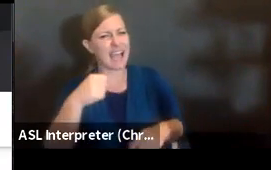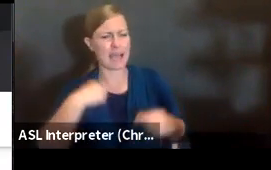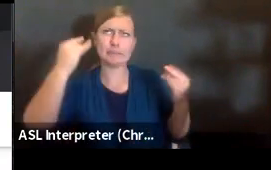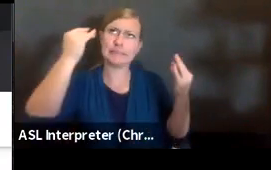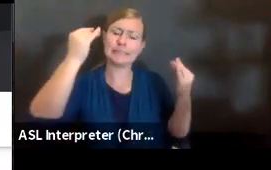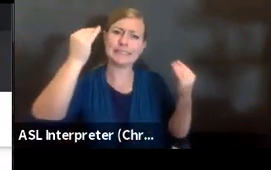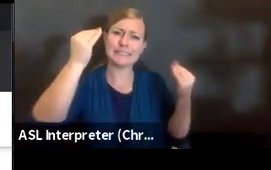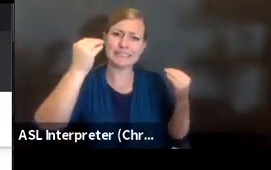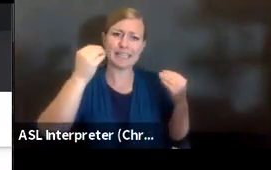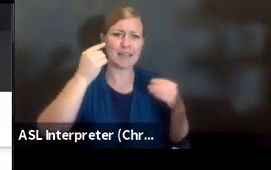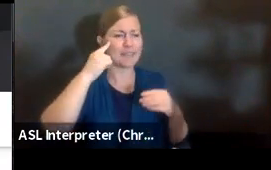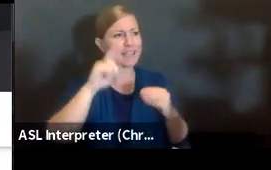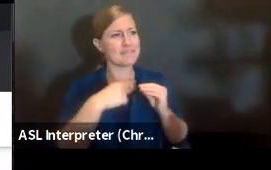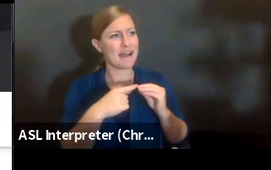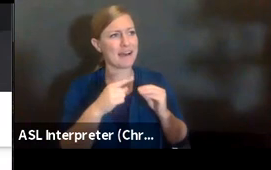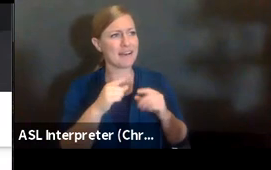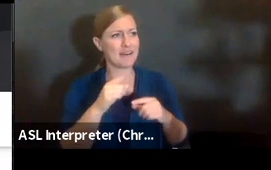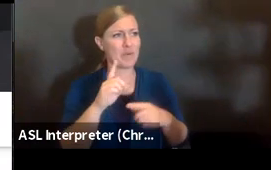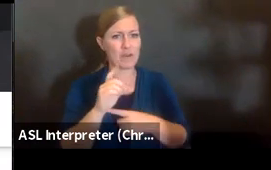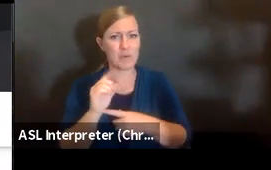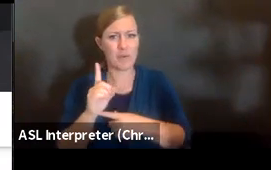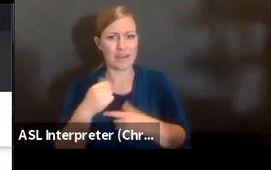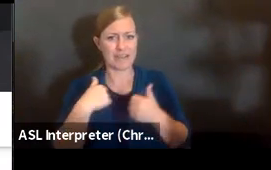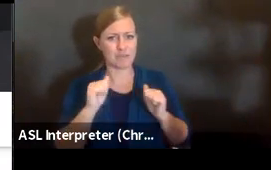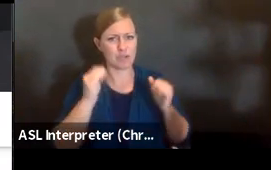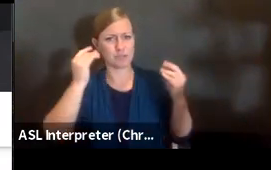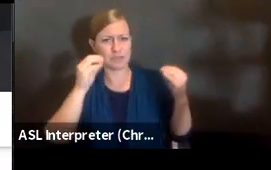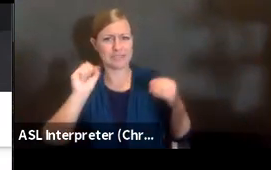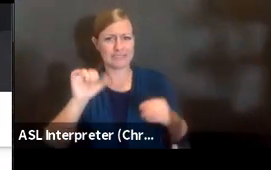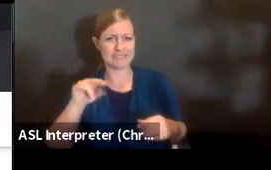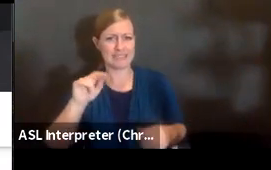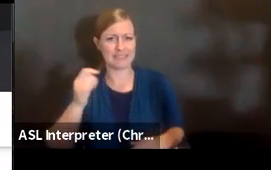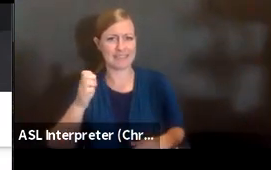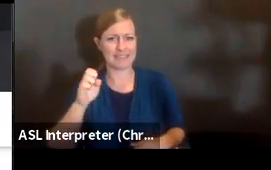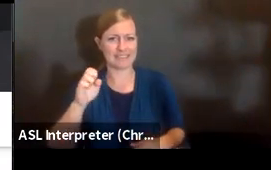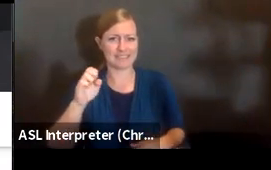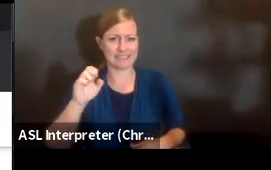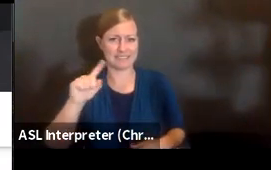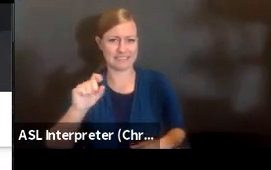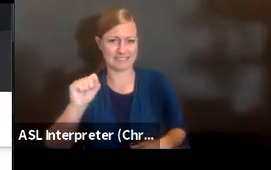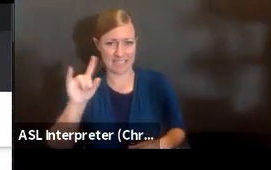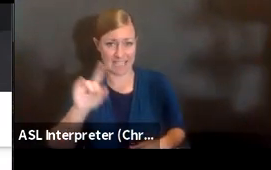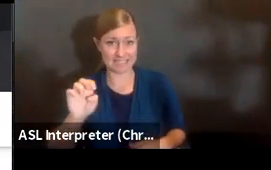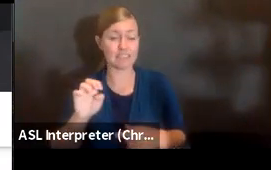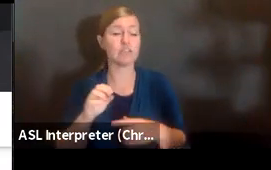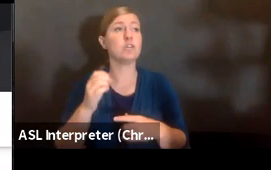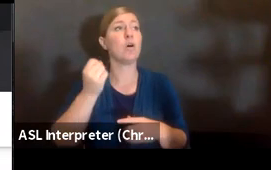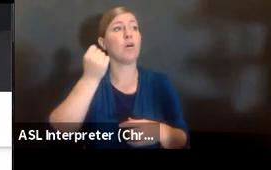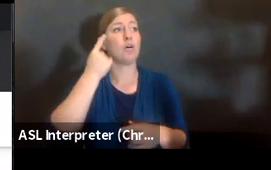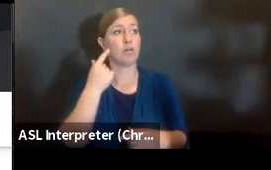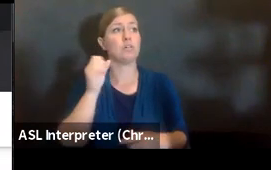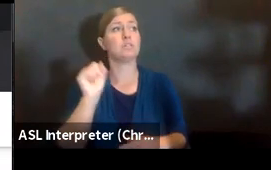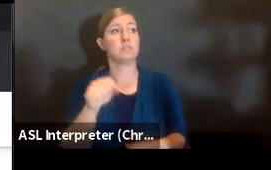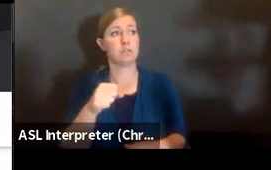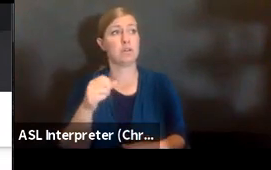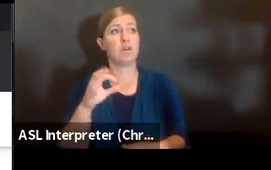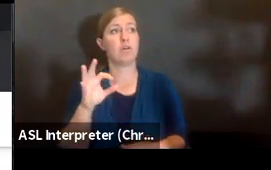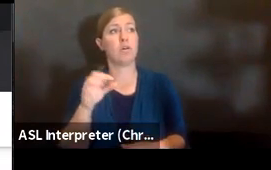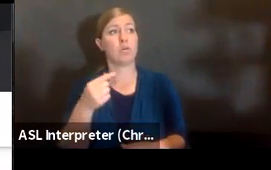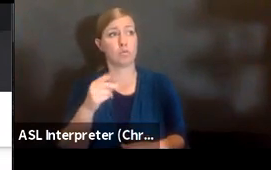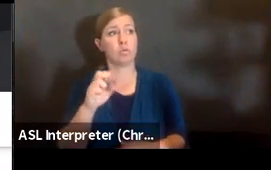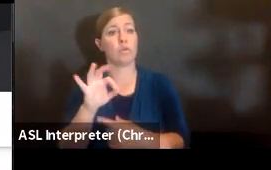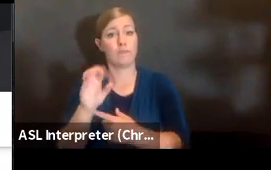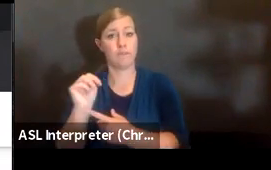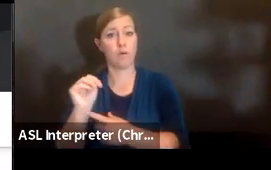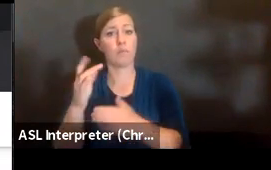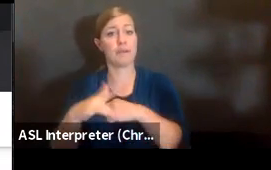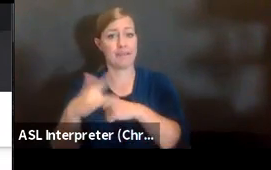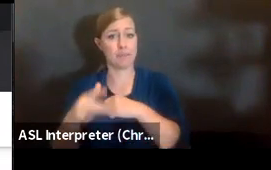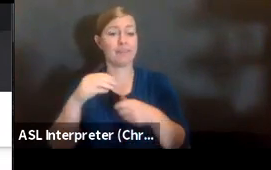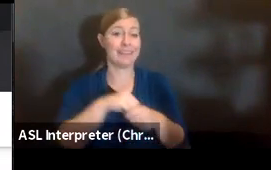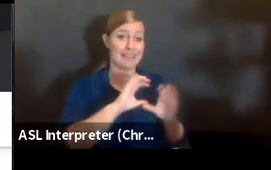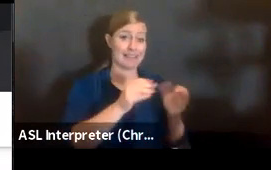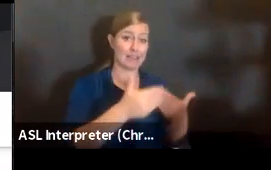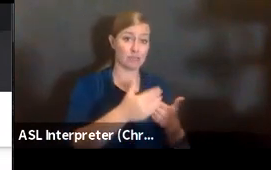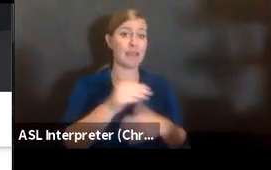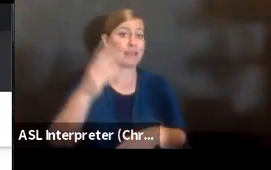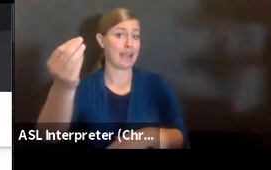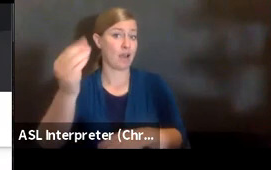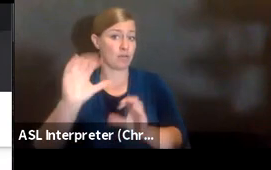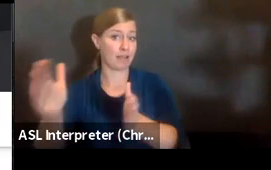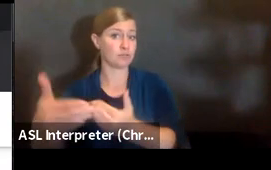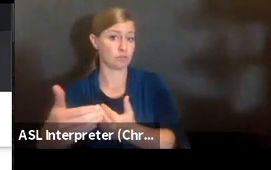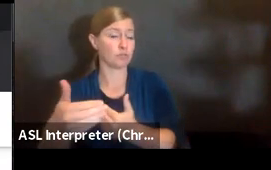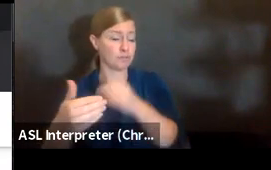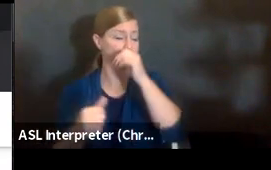Jeff Crawford: 101, I'm taking time to synthesize. The Google Forms is something that is available in a classroom and outside of classroom. I know that I've had to use Google Forms, matter of fact, in my reflections last night, I used Google Forms.